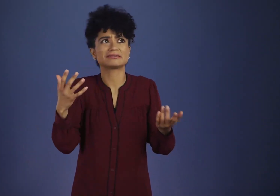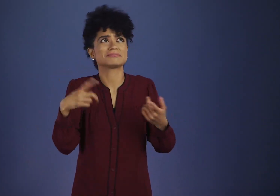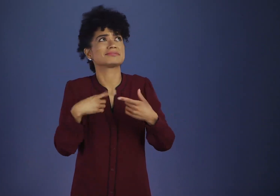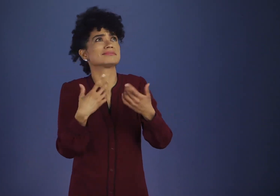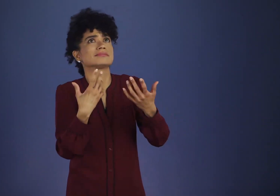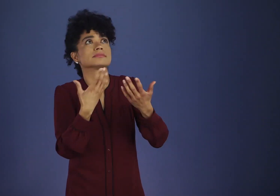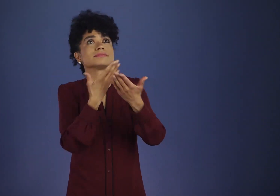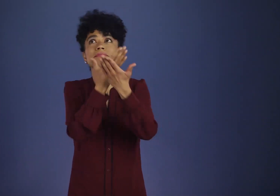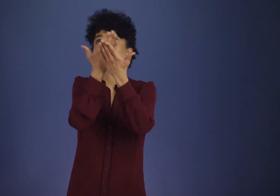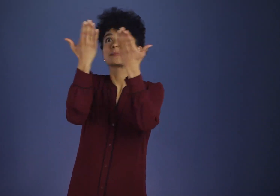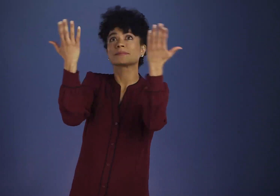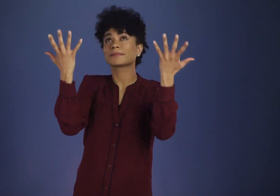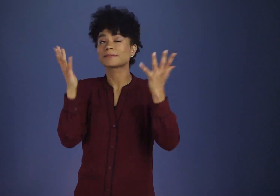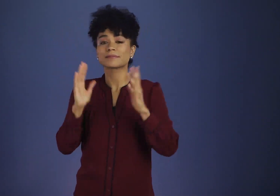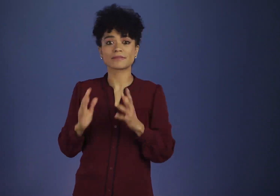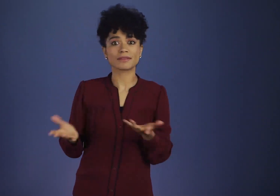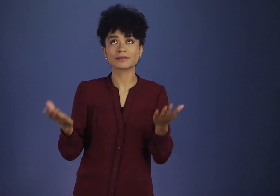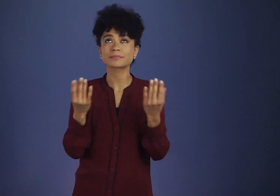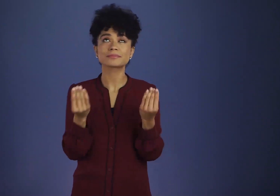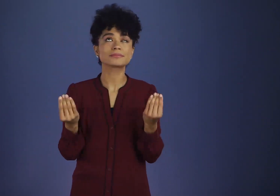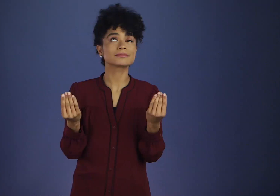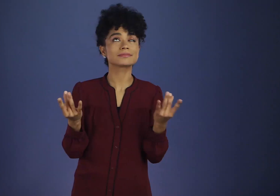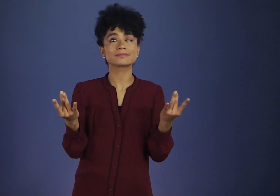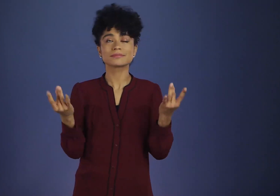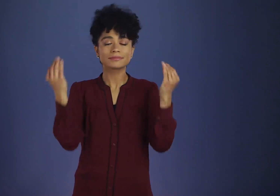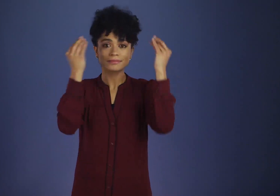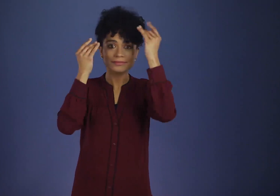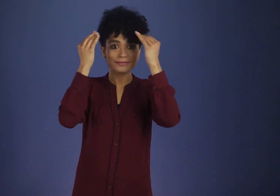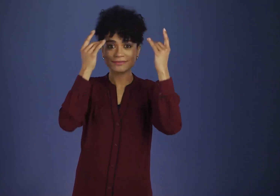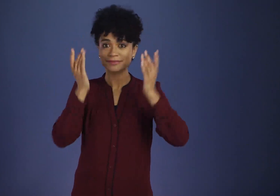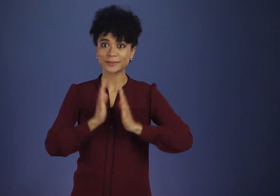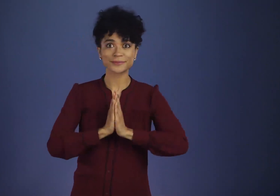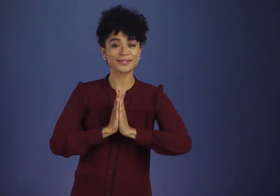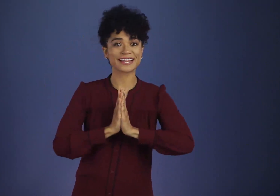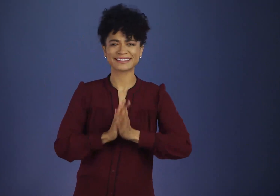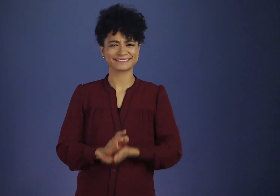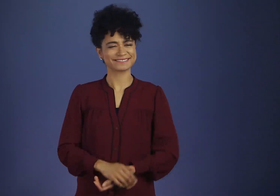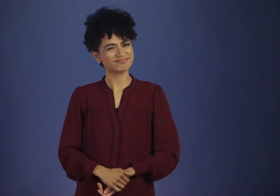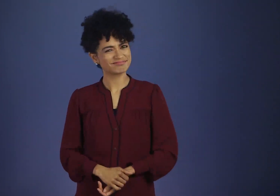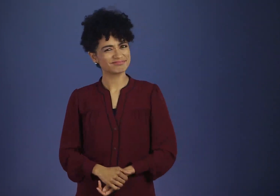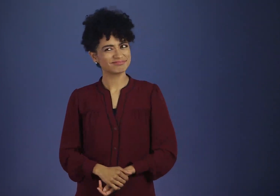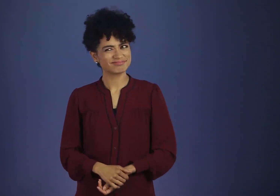Who cares anything about a Higher Power, let alone meditation and prayer?